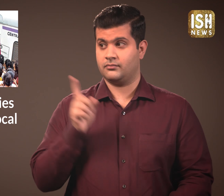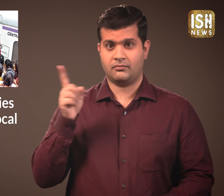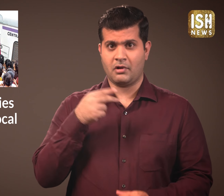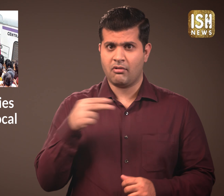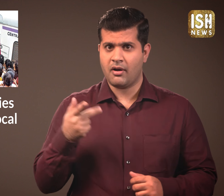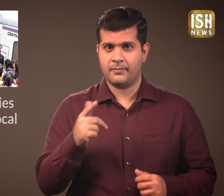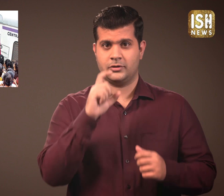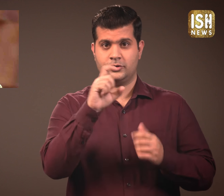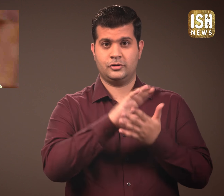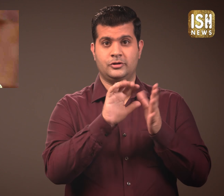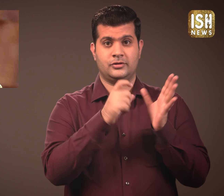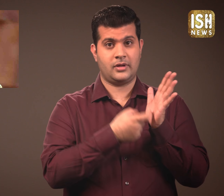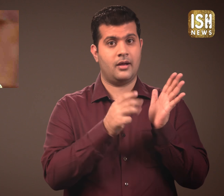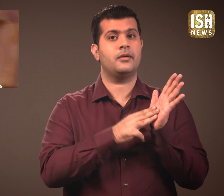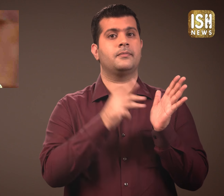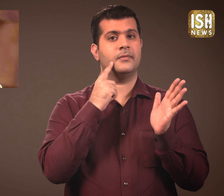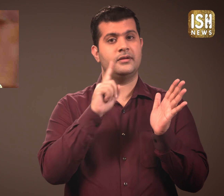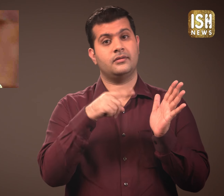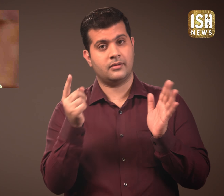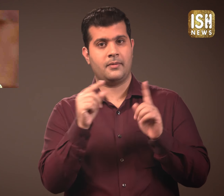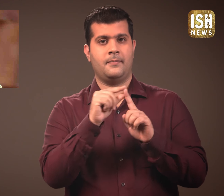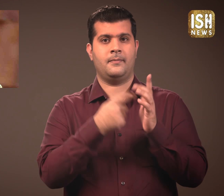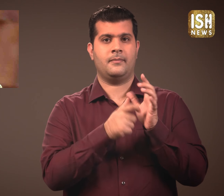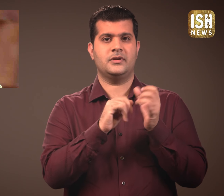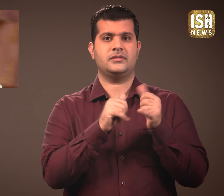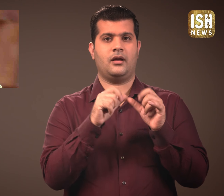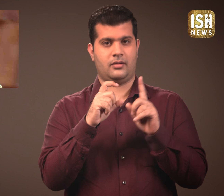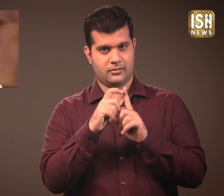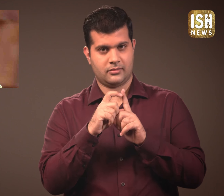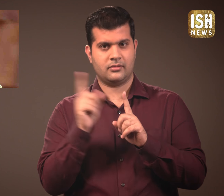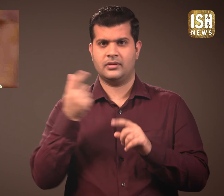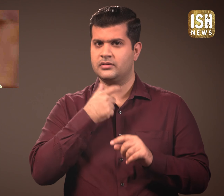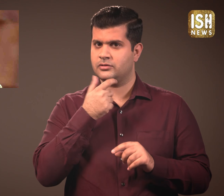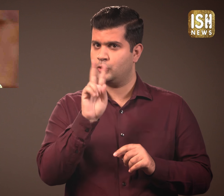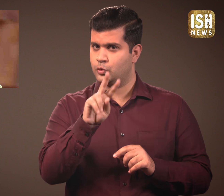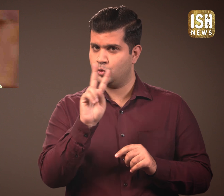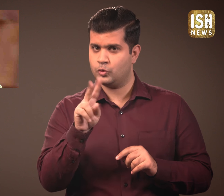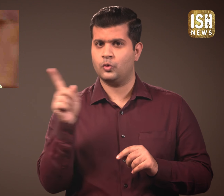She is Charmi Pasad and she was 22-years-old.